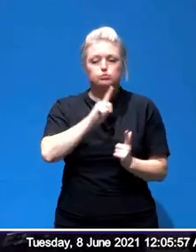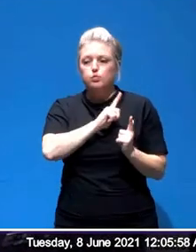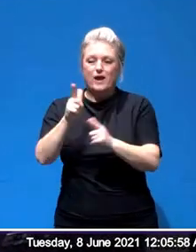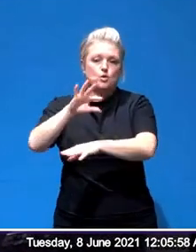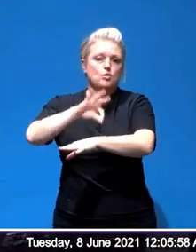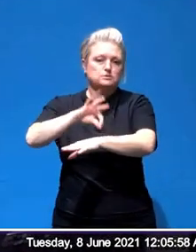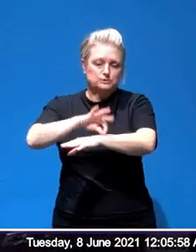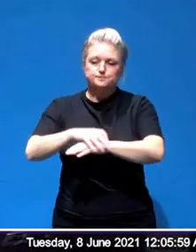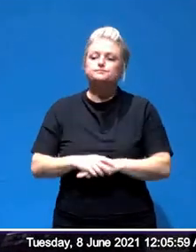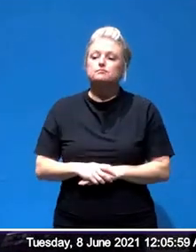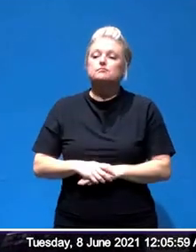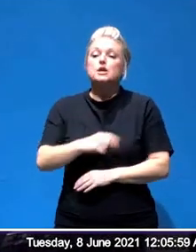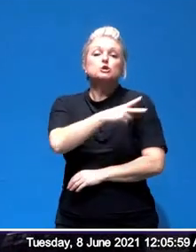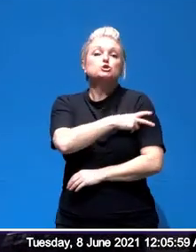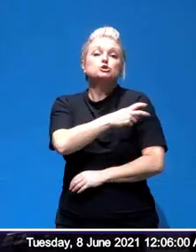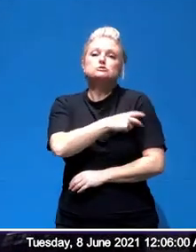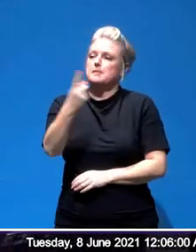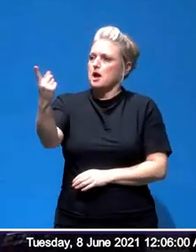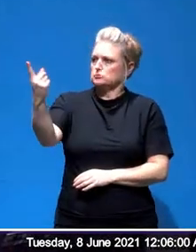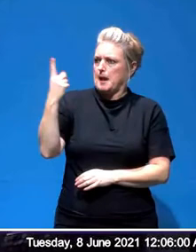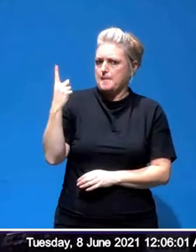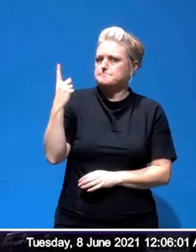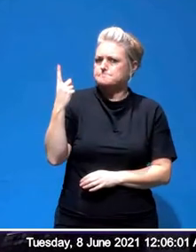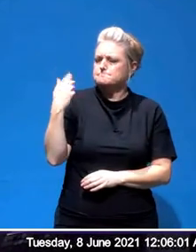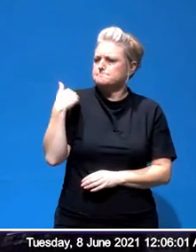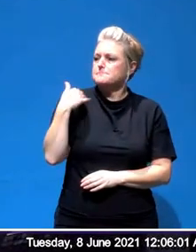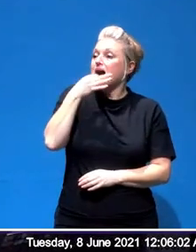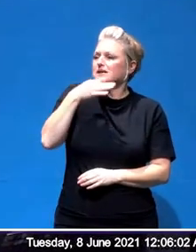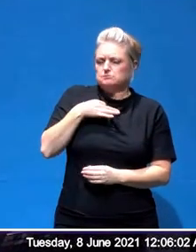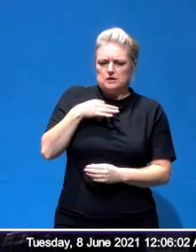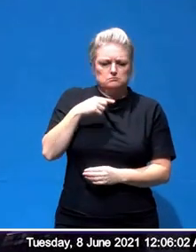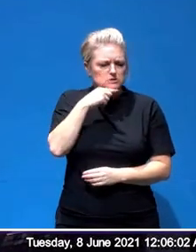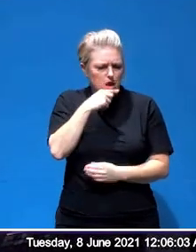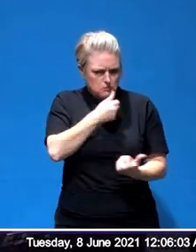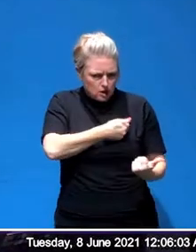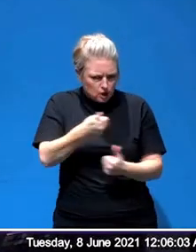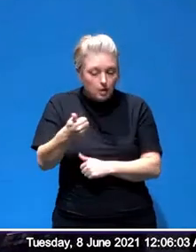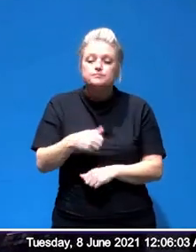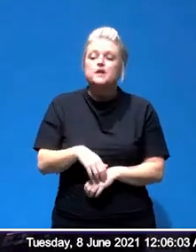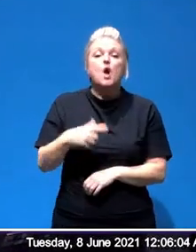was going. He had been holding one of Daniel's legs for the period of trying to get the needle in.